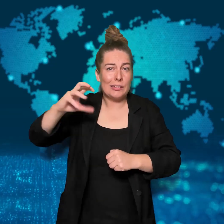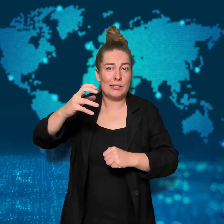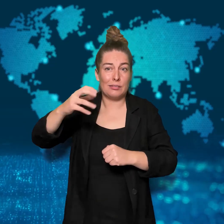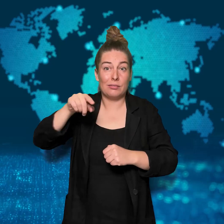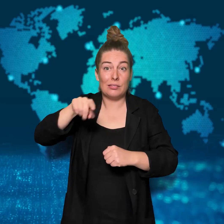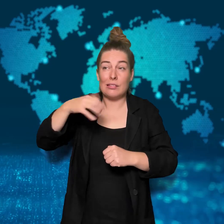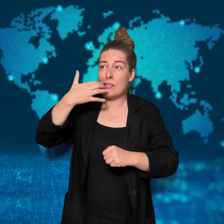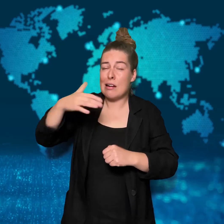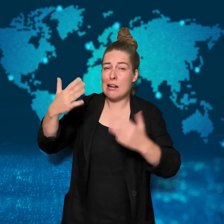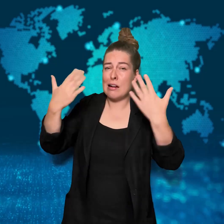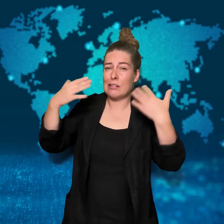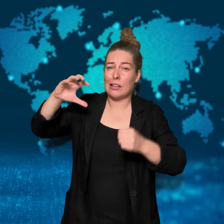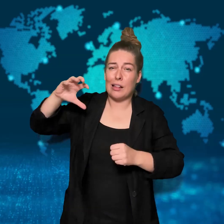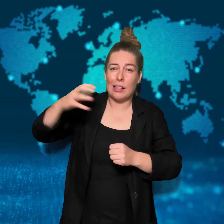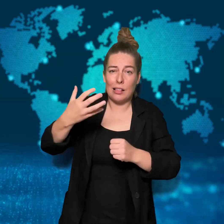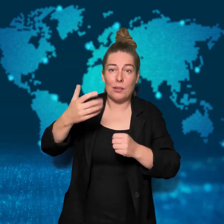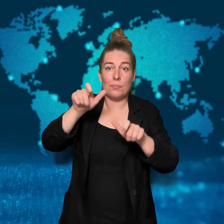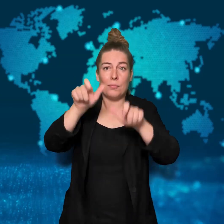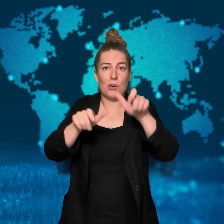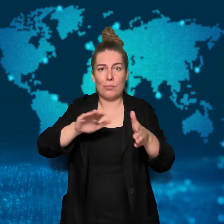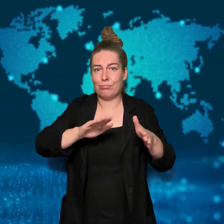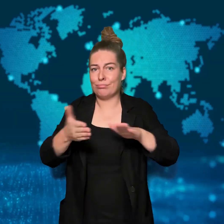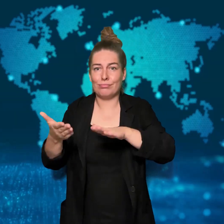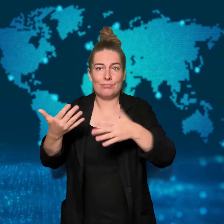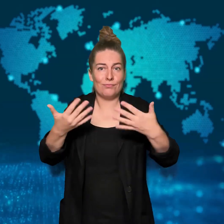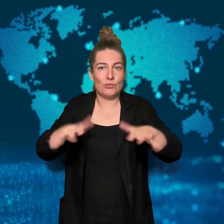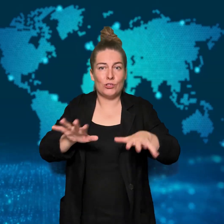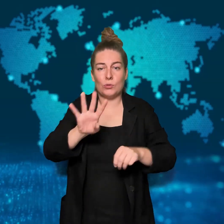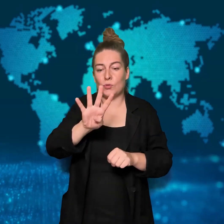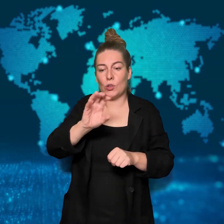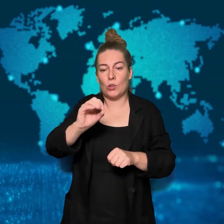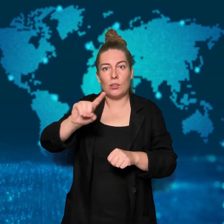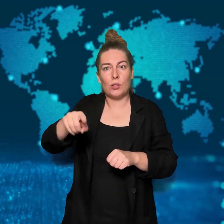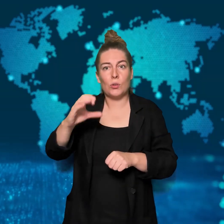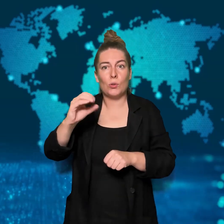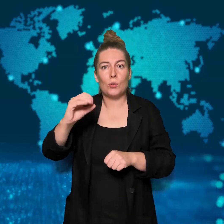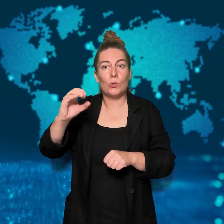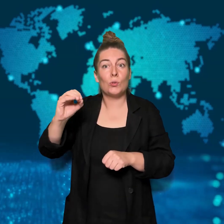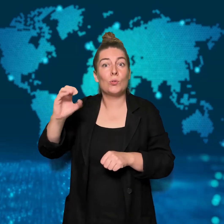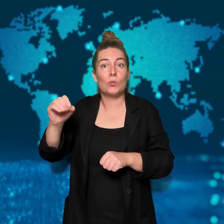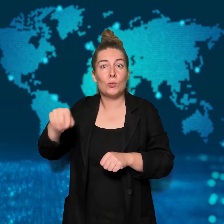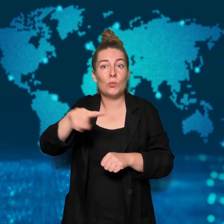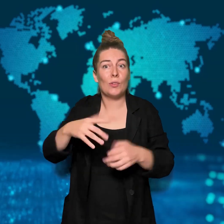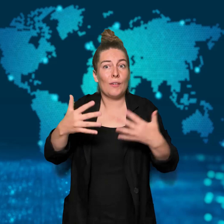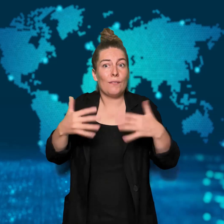In Jubaland, there are appeals for support for at least 14,000 families that